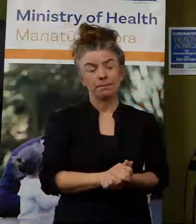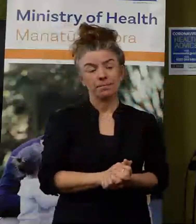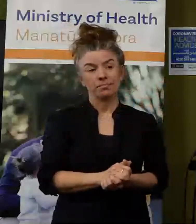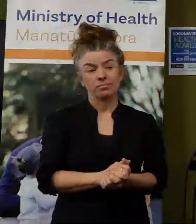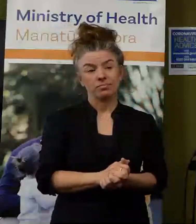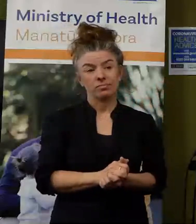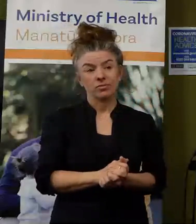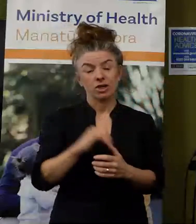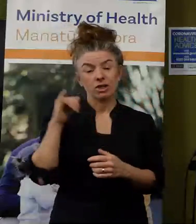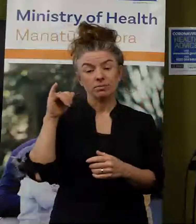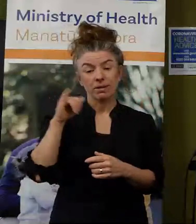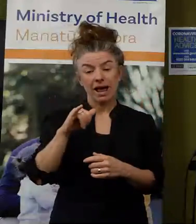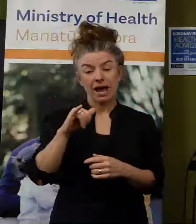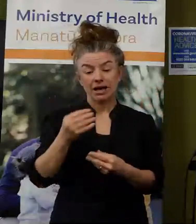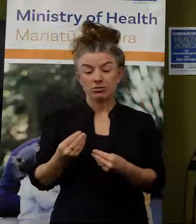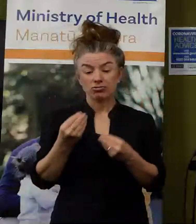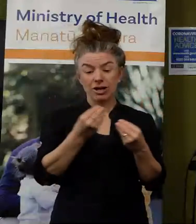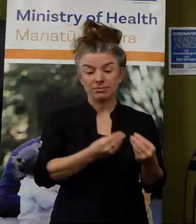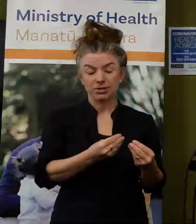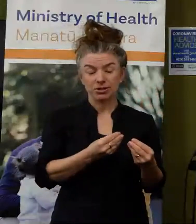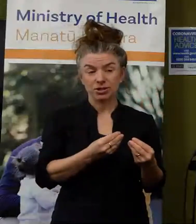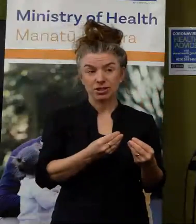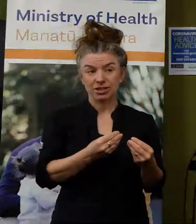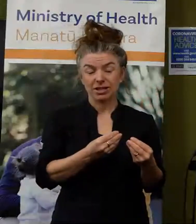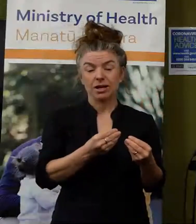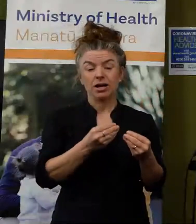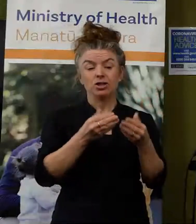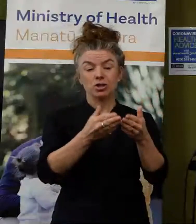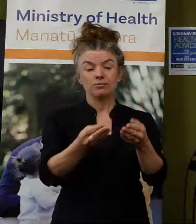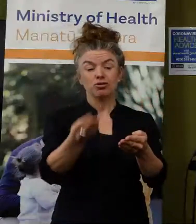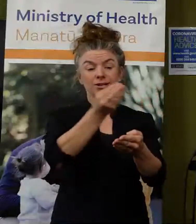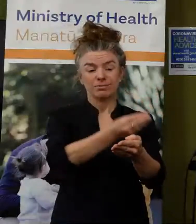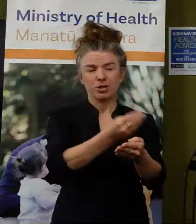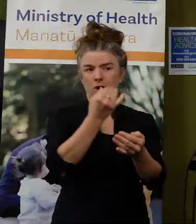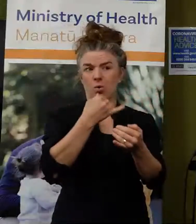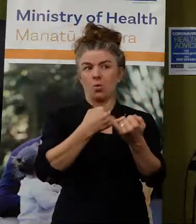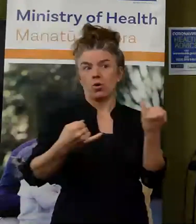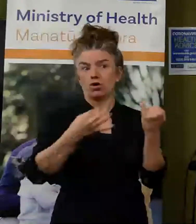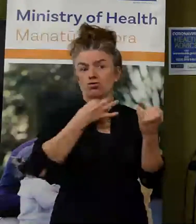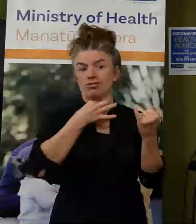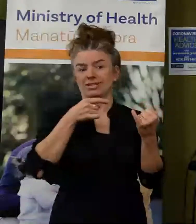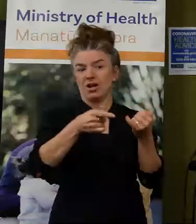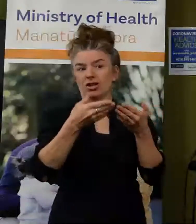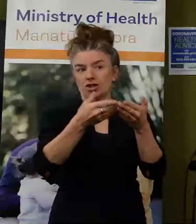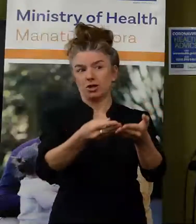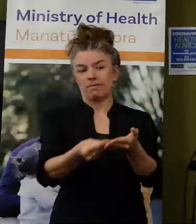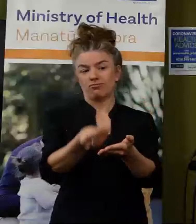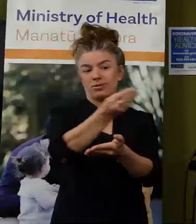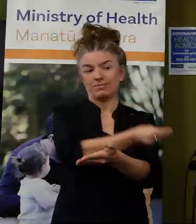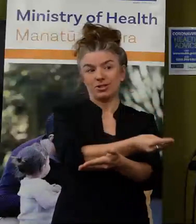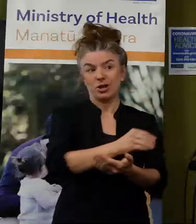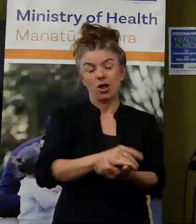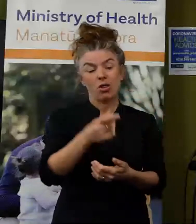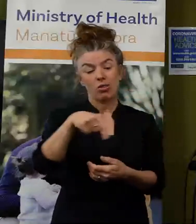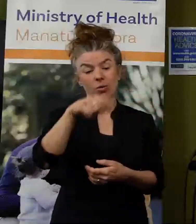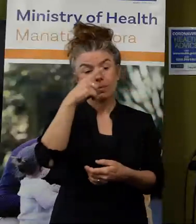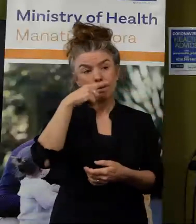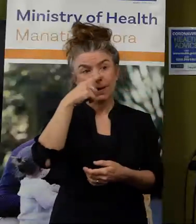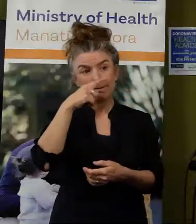was lower, because there were very strict precautions in place. So I imagine these people-- well, these people would have been harboring or incubating